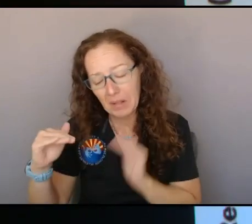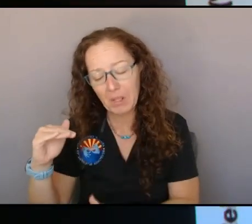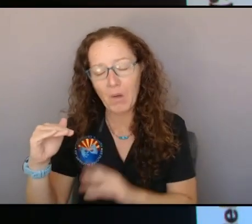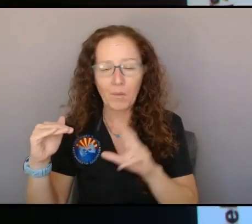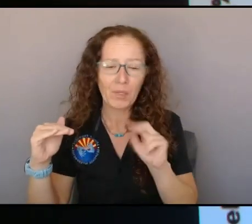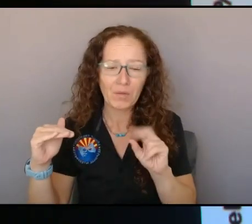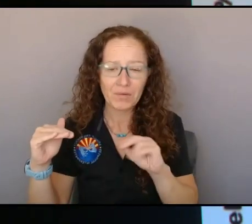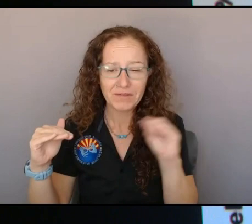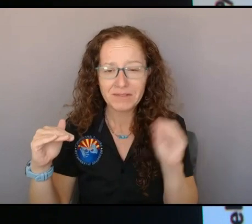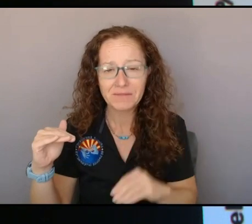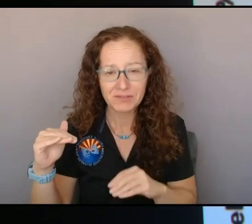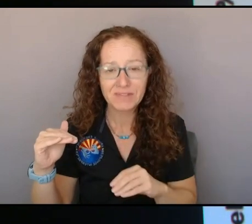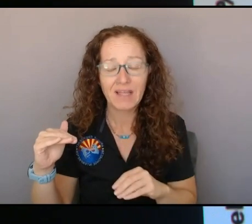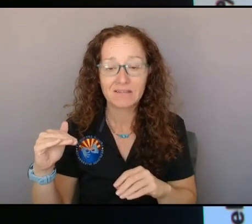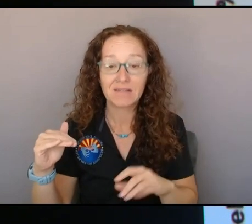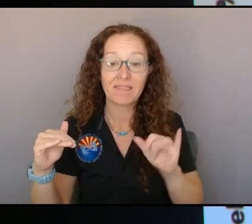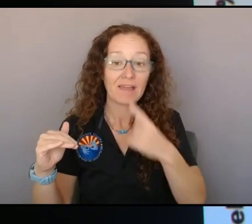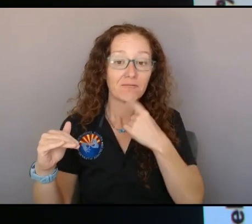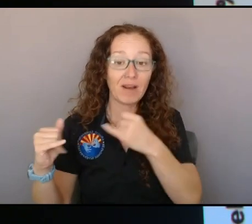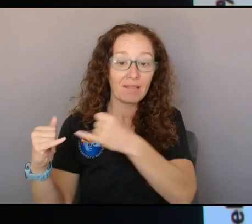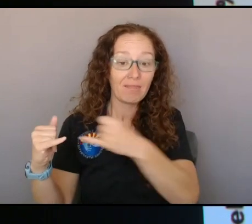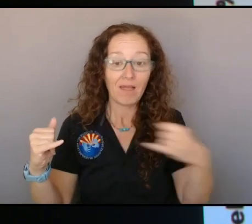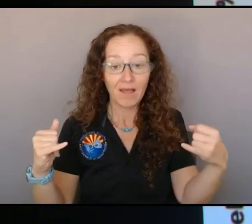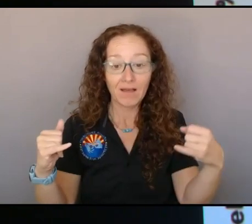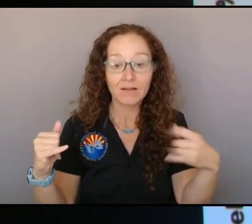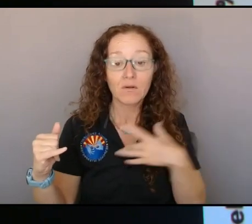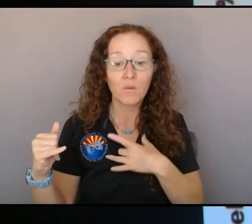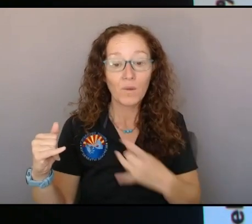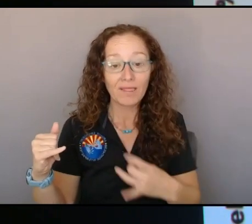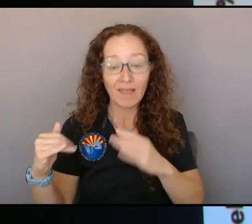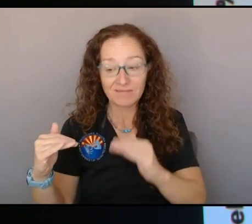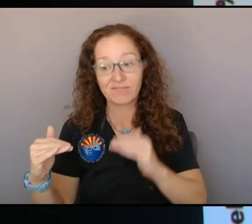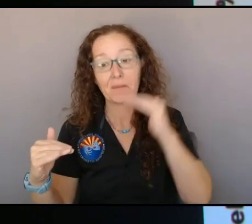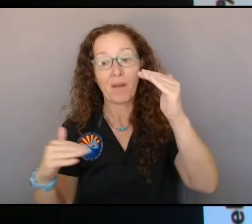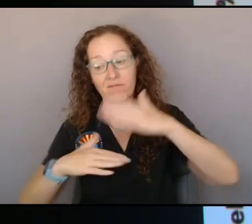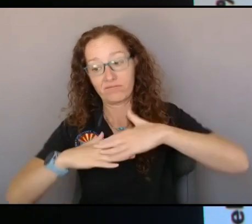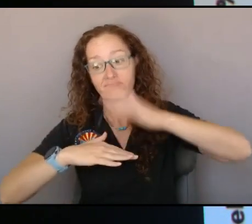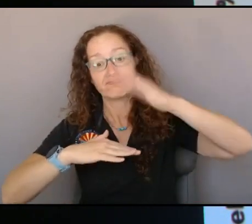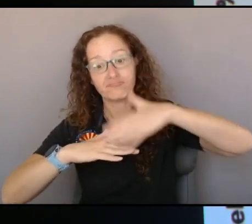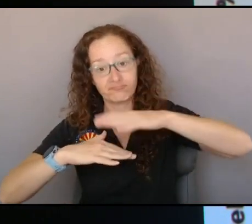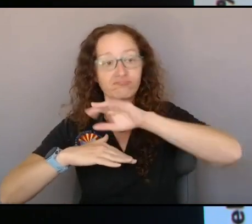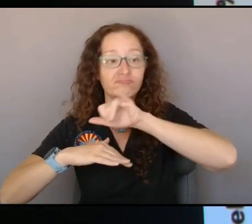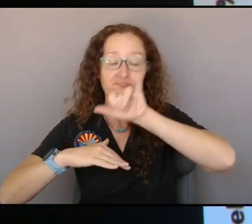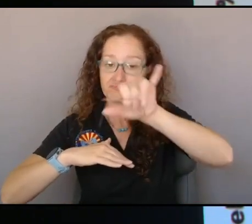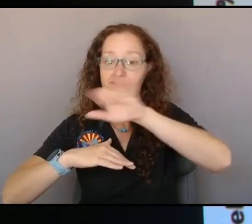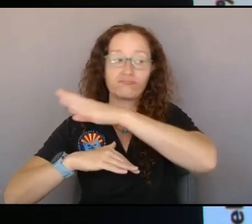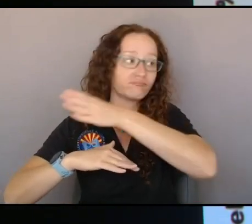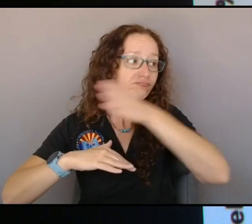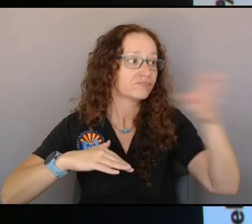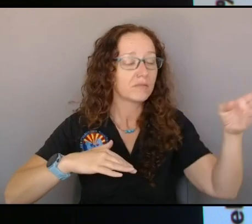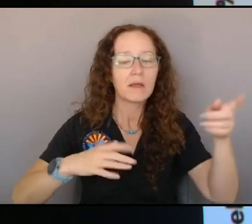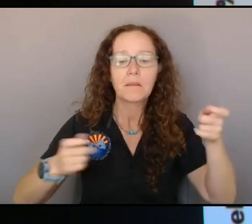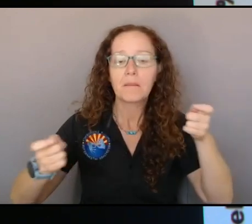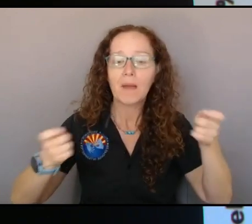stay above that because that really does moderate the fire behavior. But when when they're that low and every afternoon